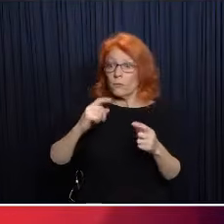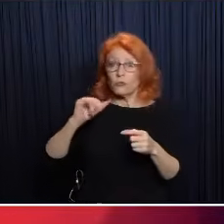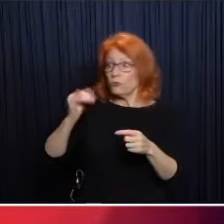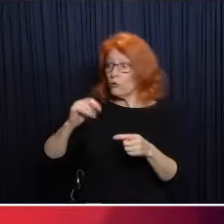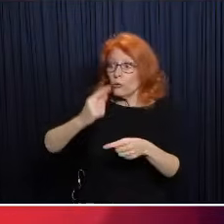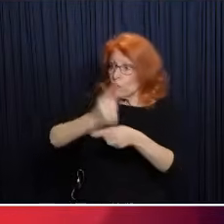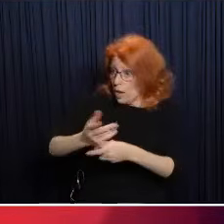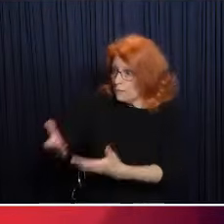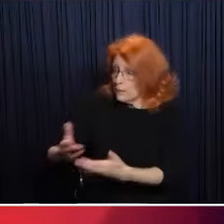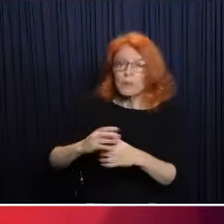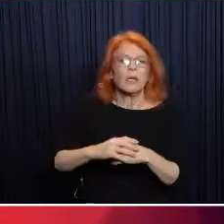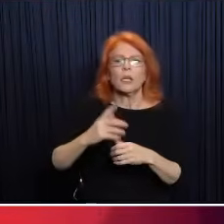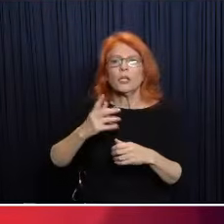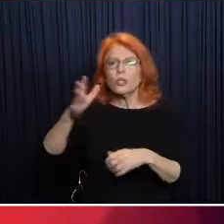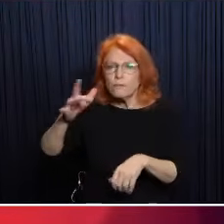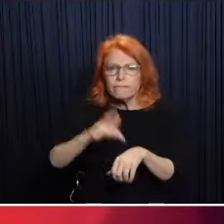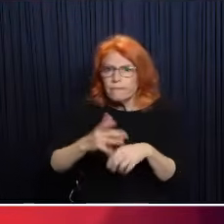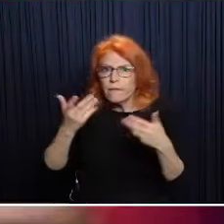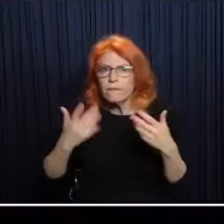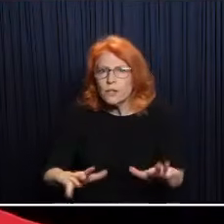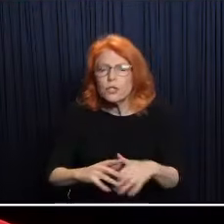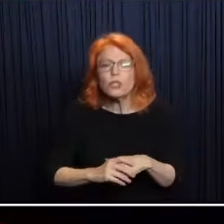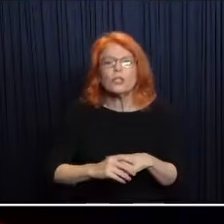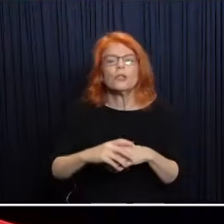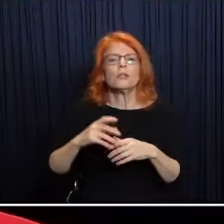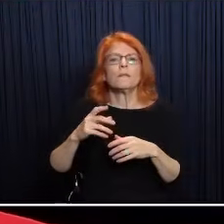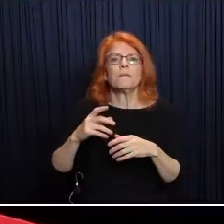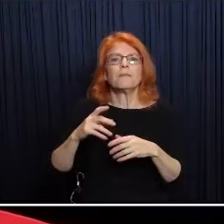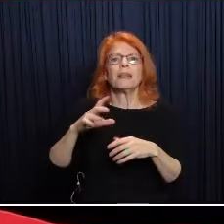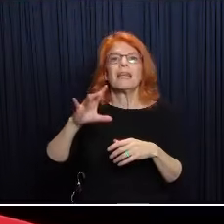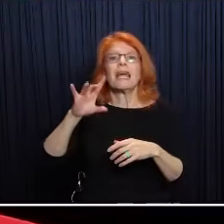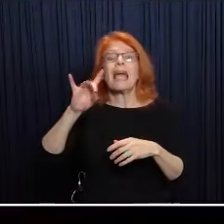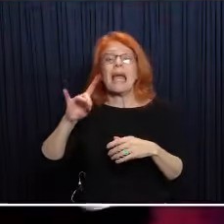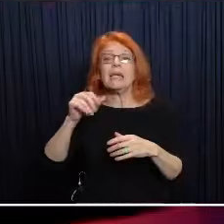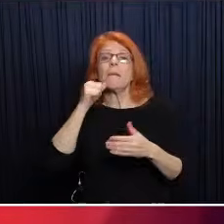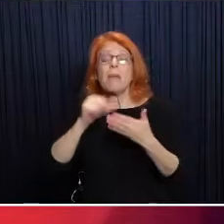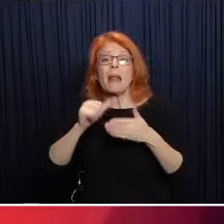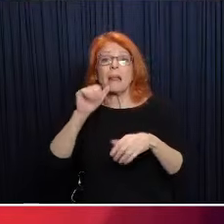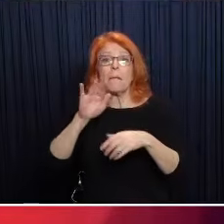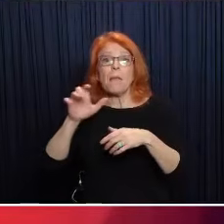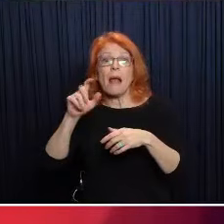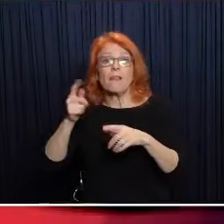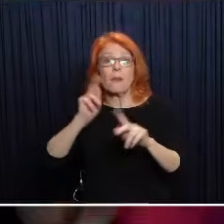EARLY VOTING? I LOOK AT CALIFORNIA.